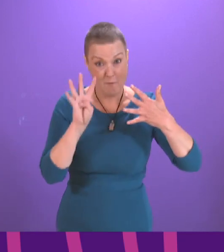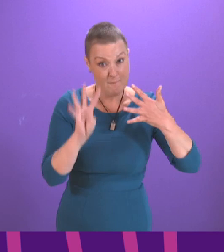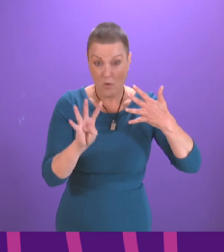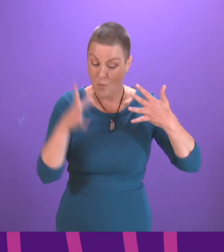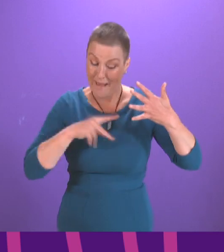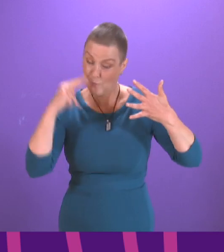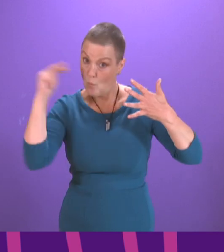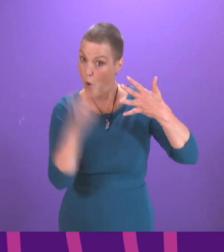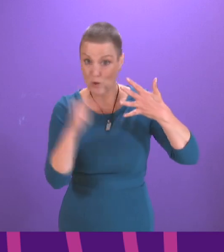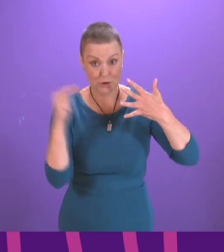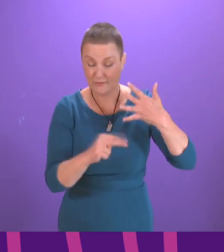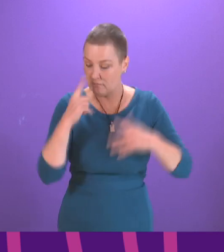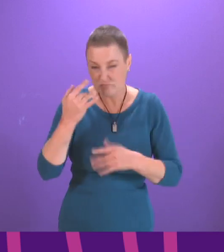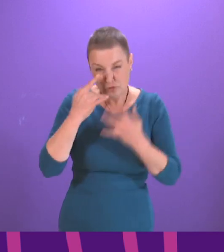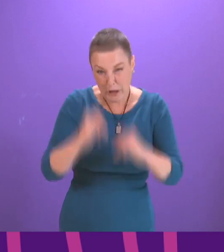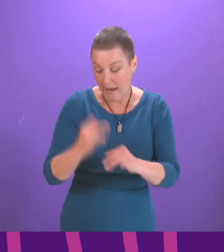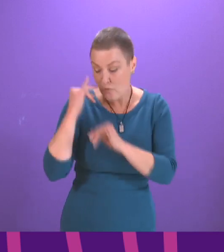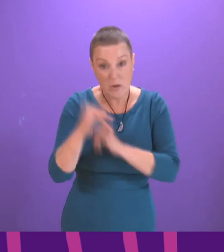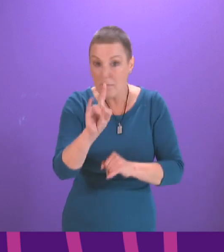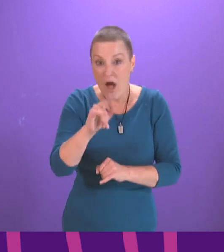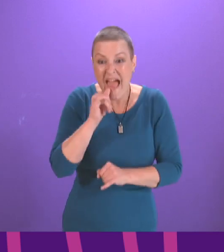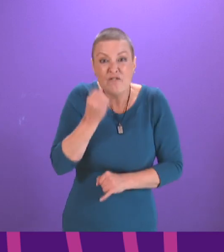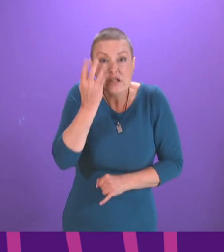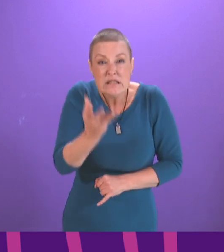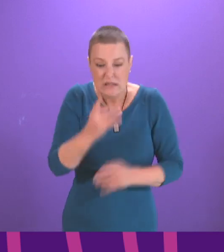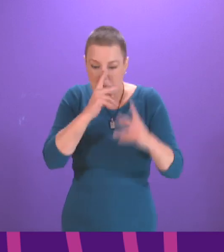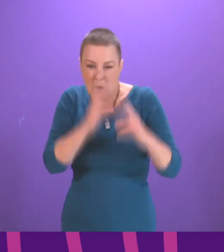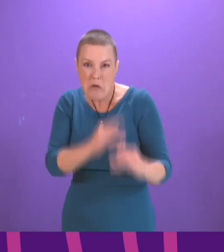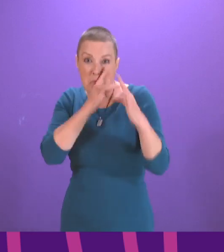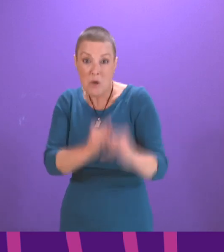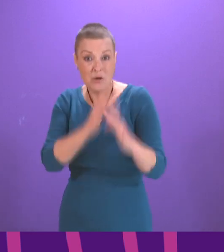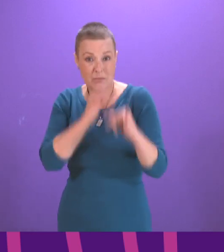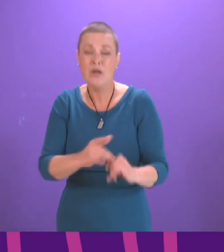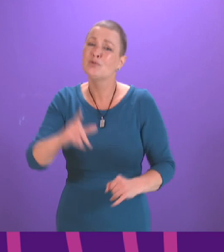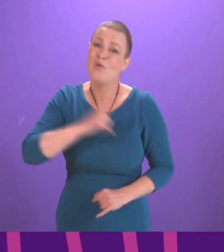keep under review, not just weekly but on a daily basis. I therefore appeal to people